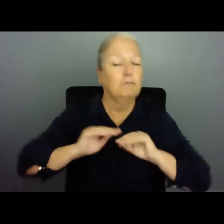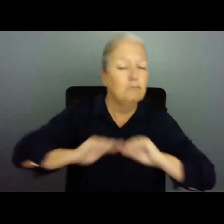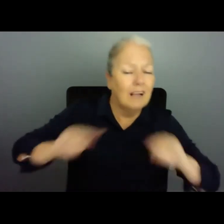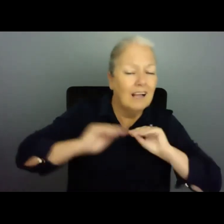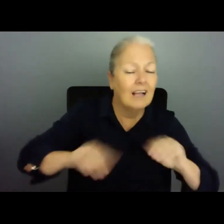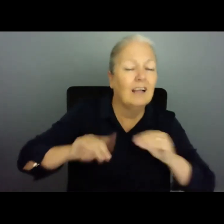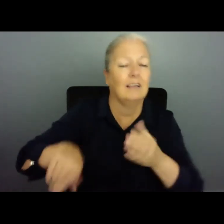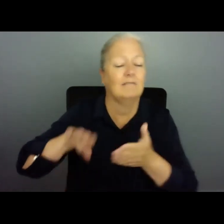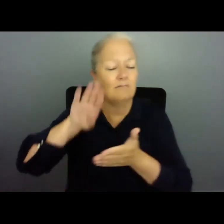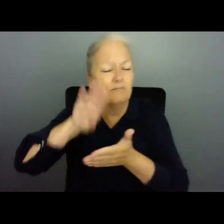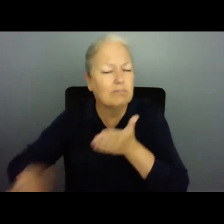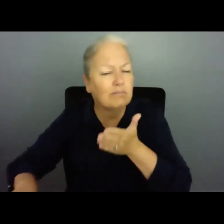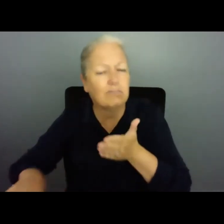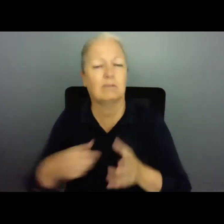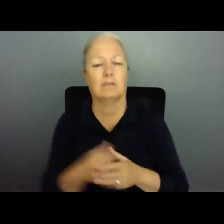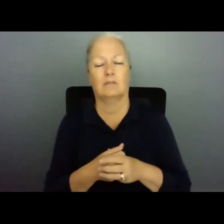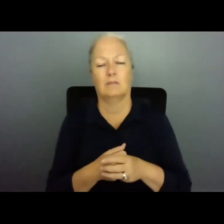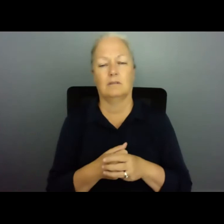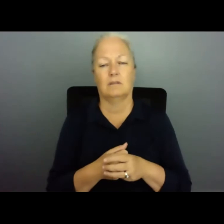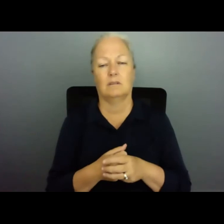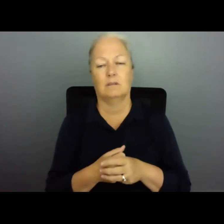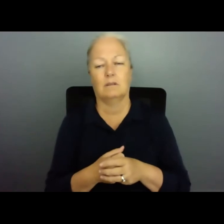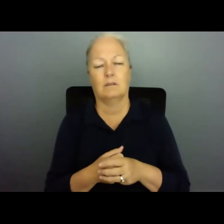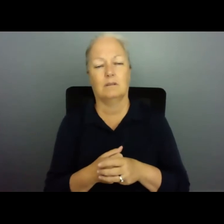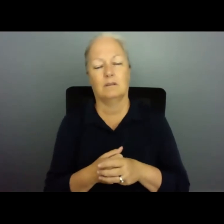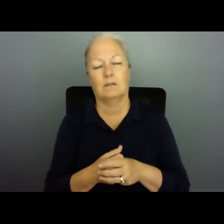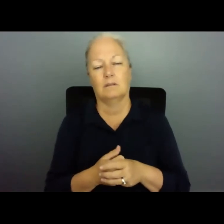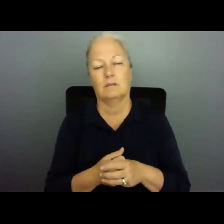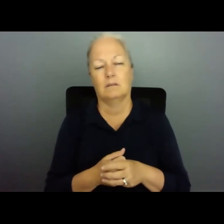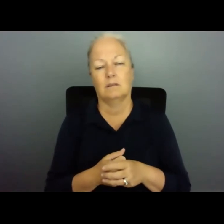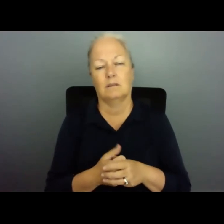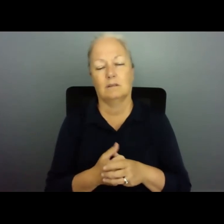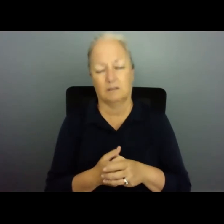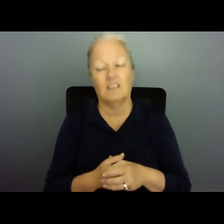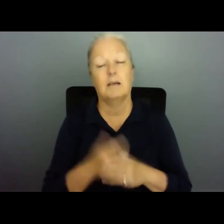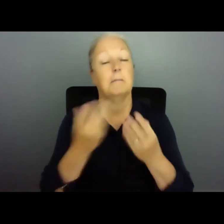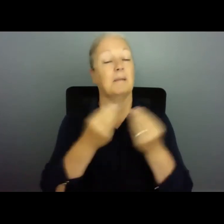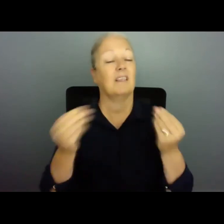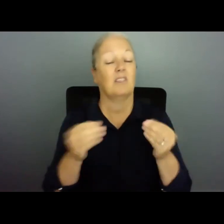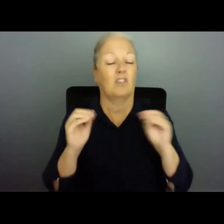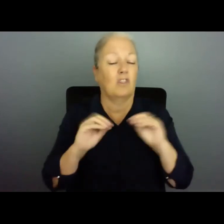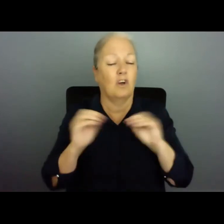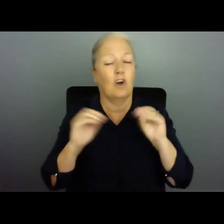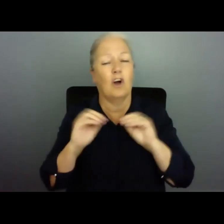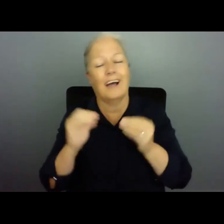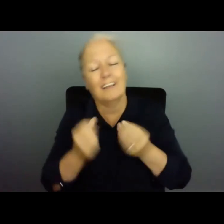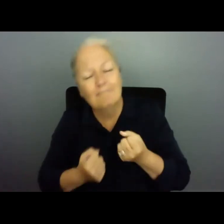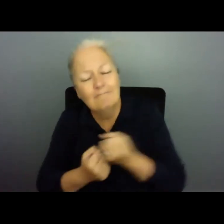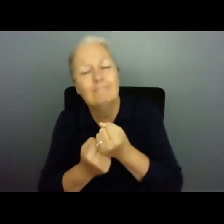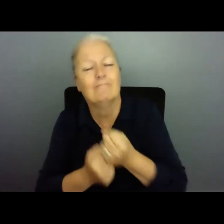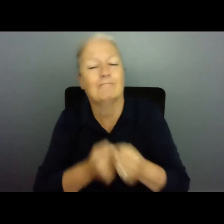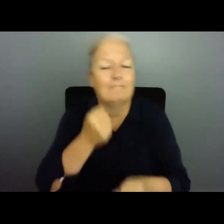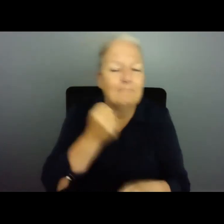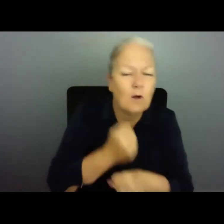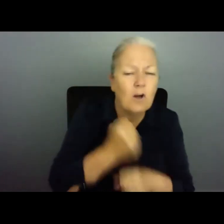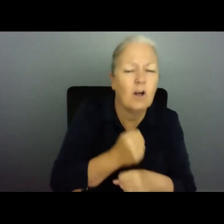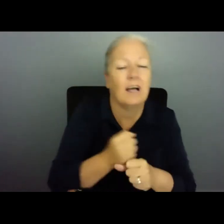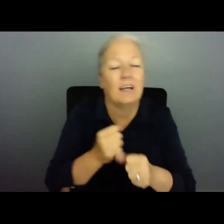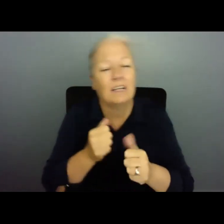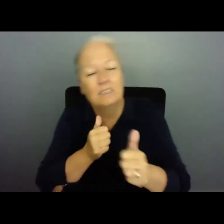may have difficulty in job transition or road transition on every leadership perspective